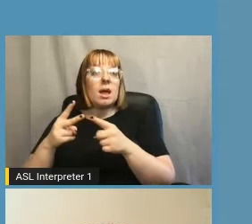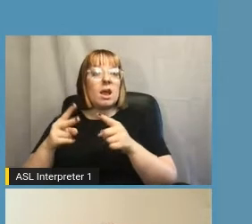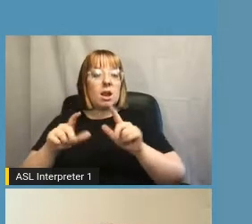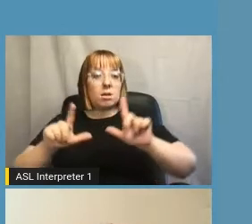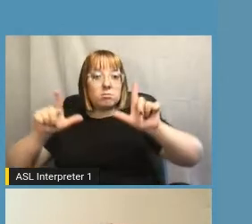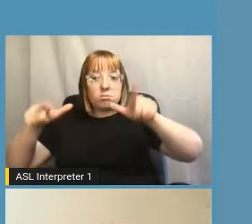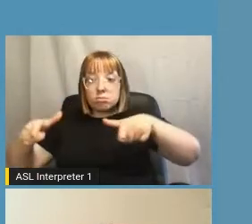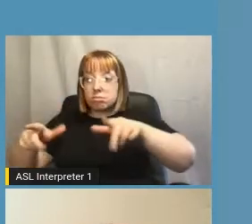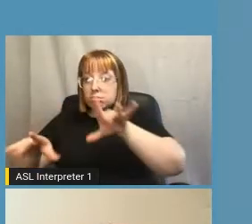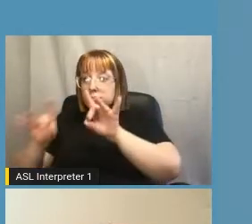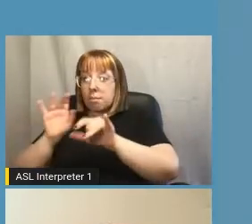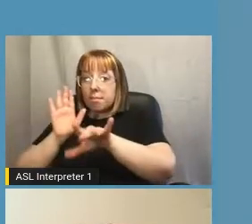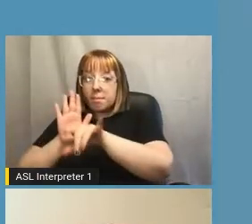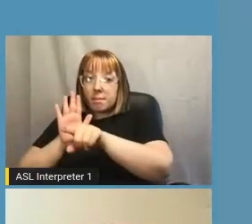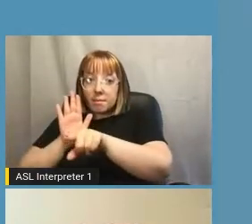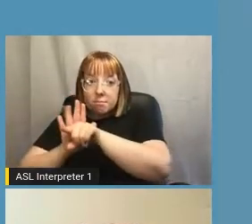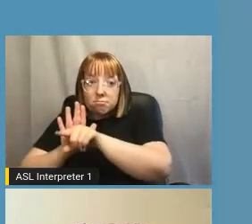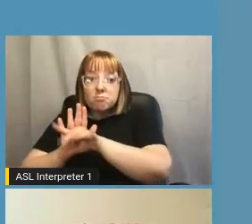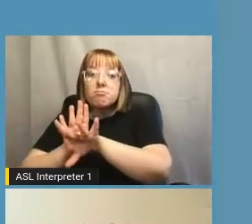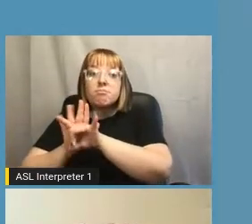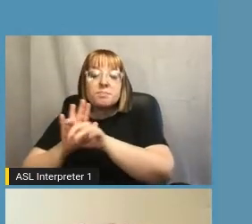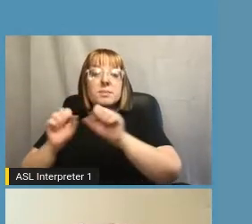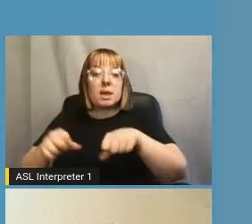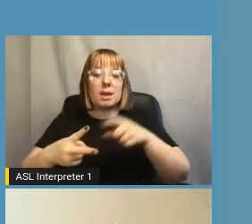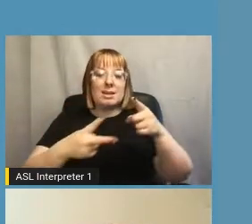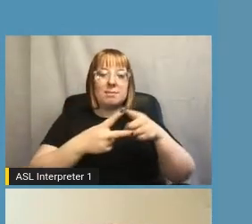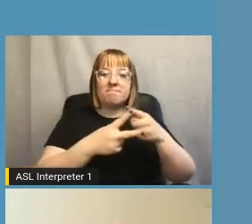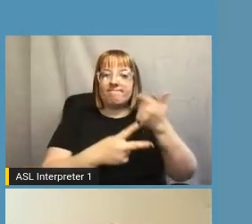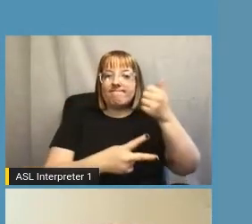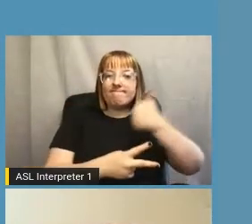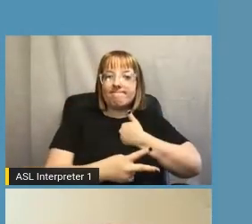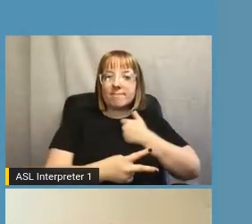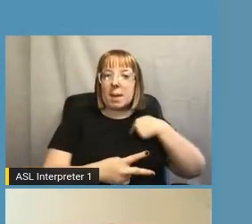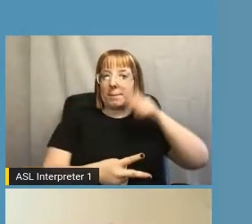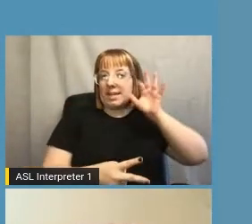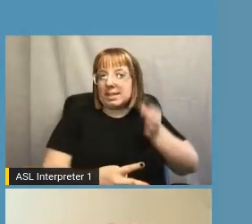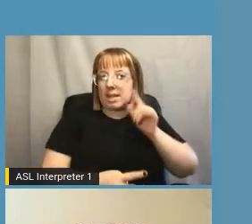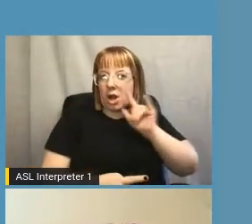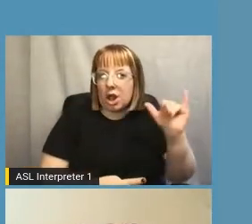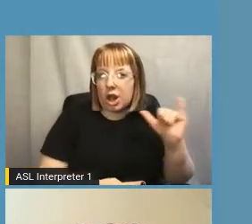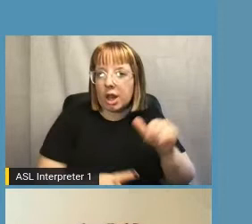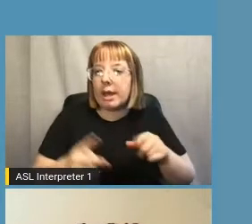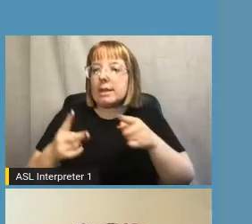to second life where the layout is up to me or the person who's creating the the space so there are